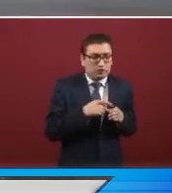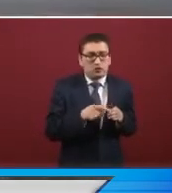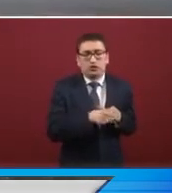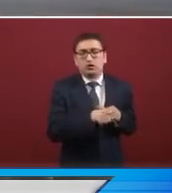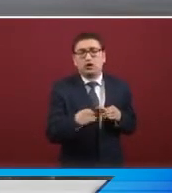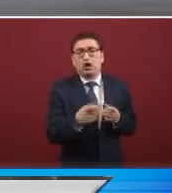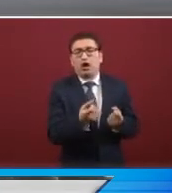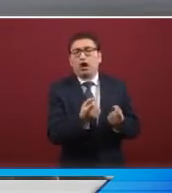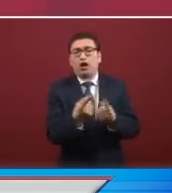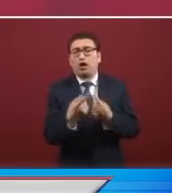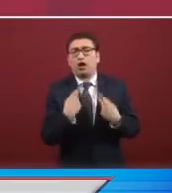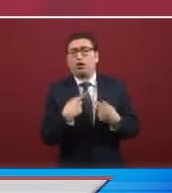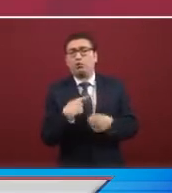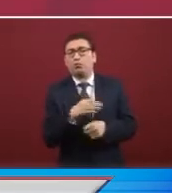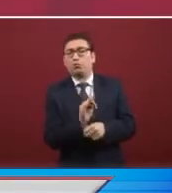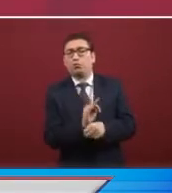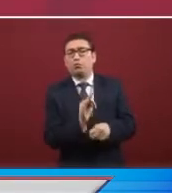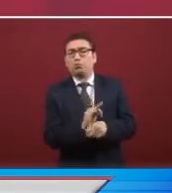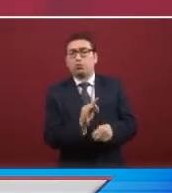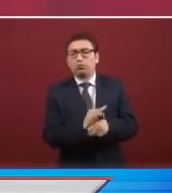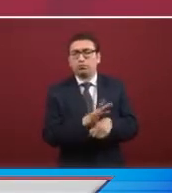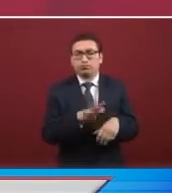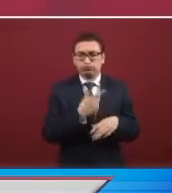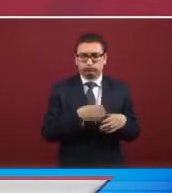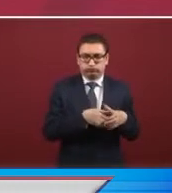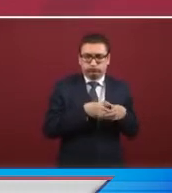to be able to withdraw money from an ATM through the Welfare Bank